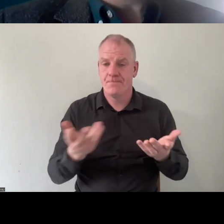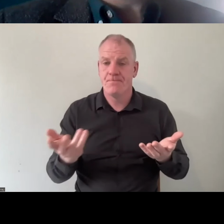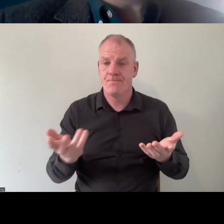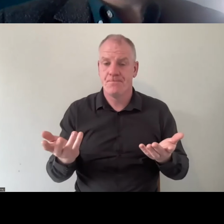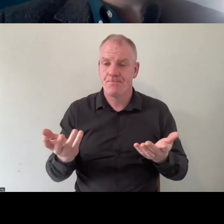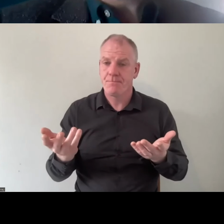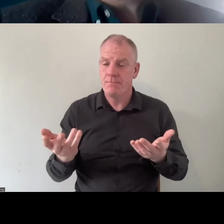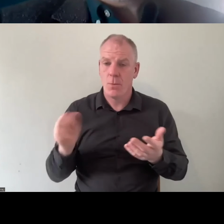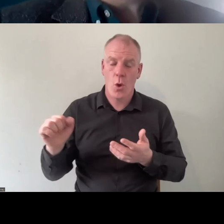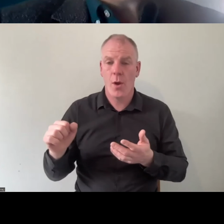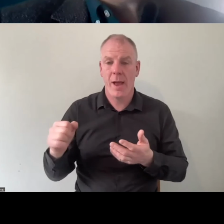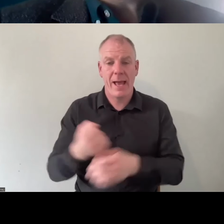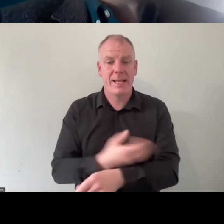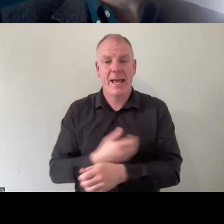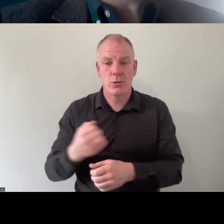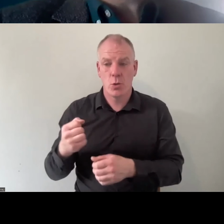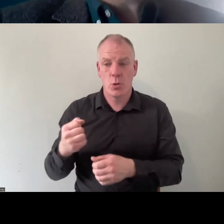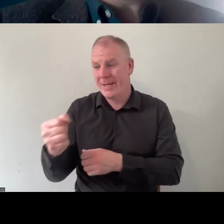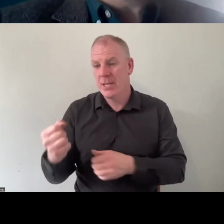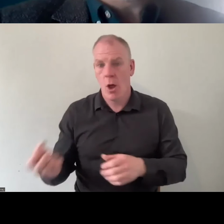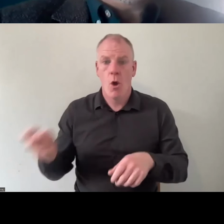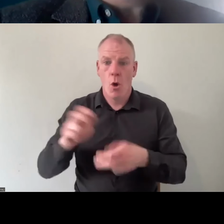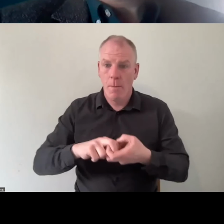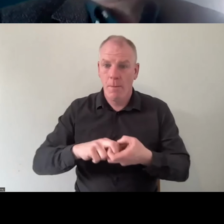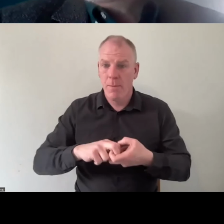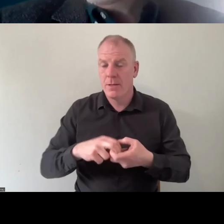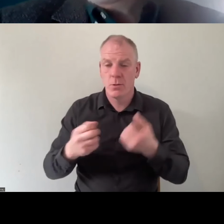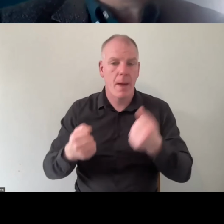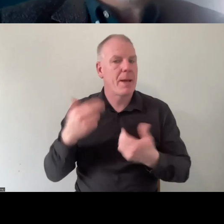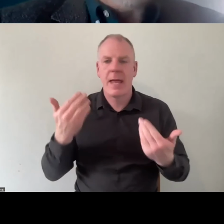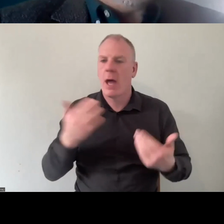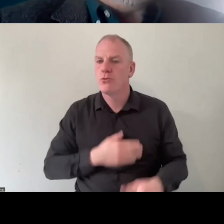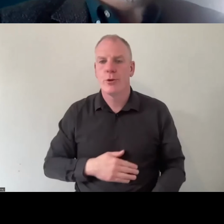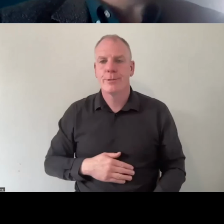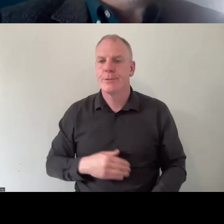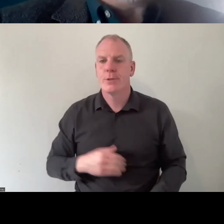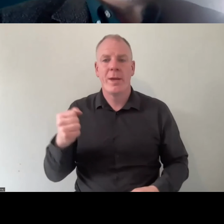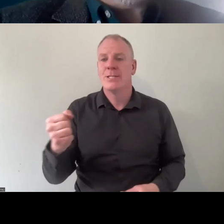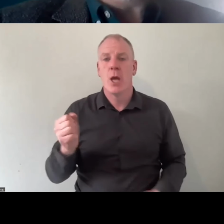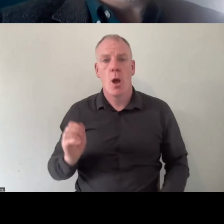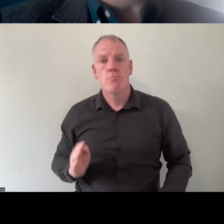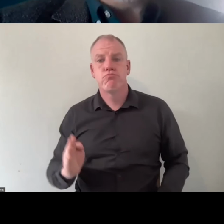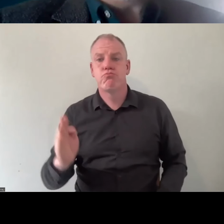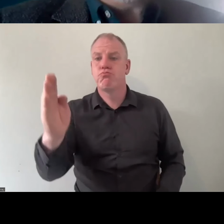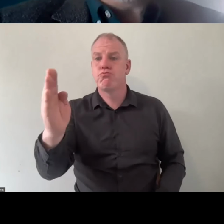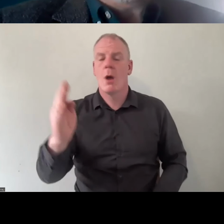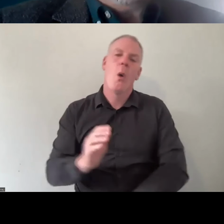where now she can just use her power wheelchair and walk, as she says here,